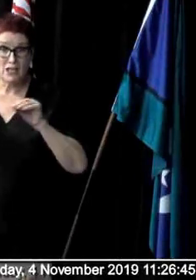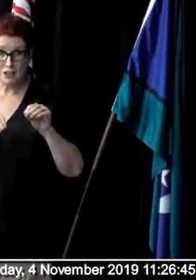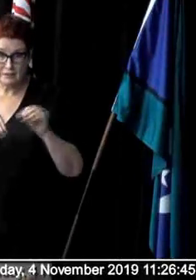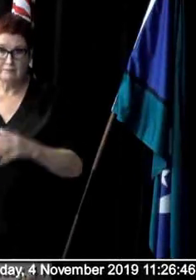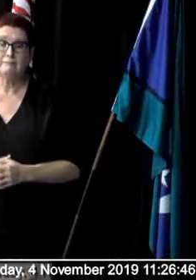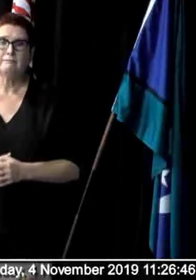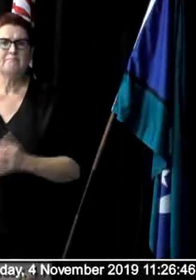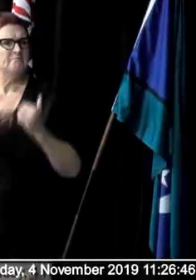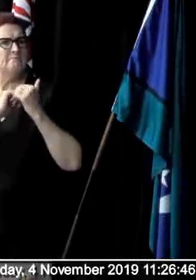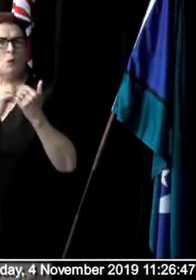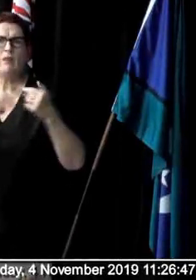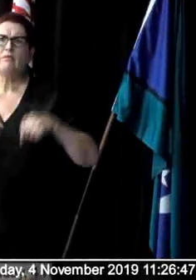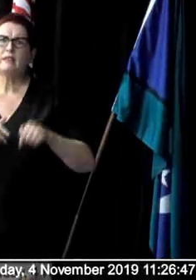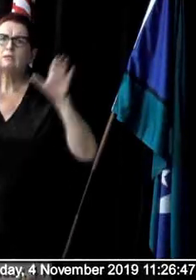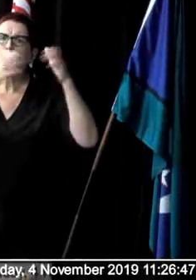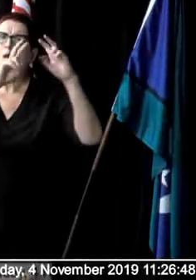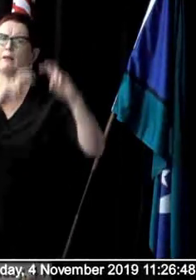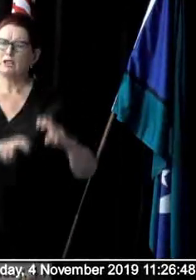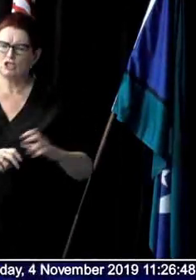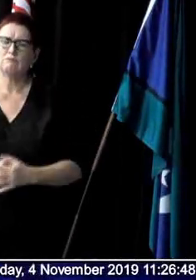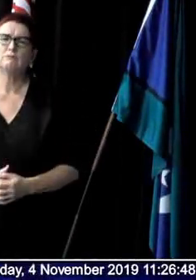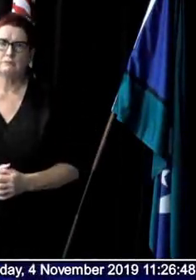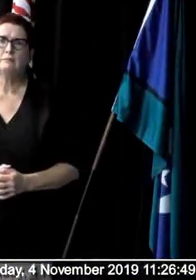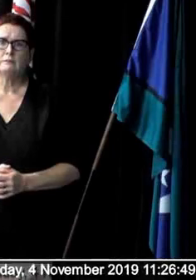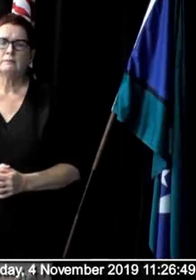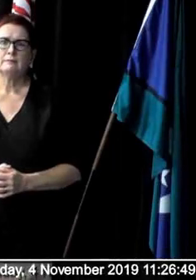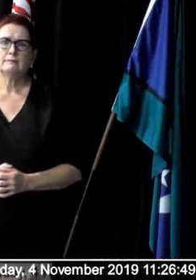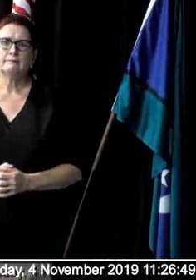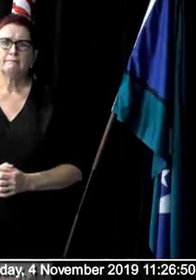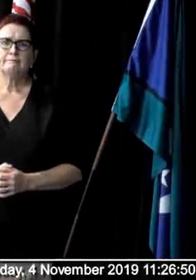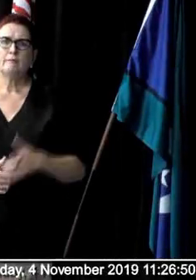and to note the reason for commencing with Queensland Education,